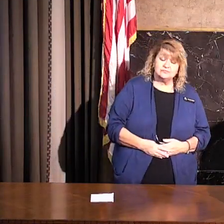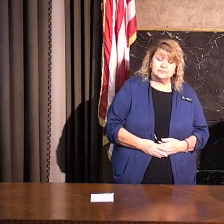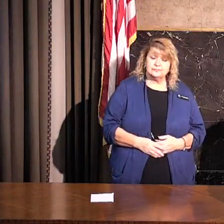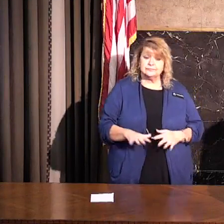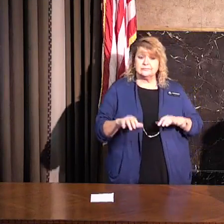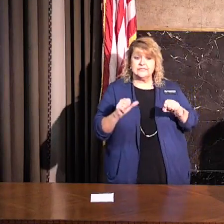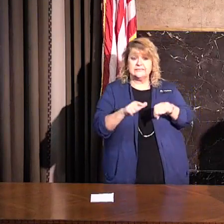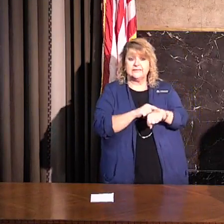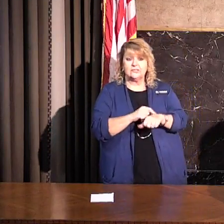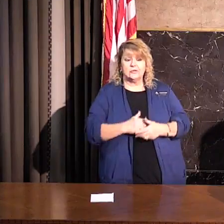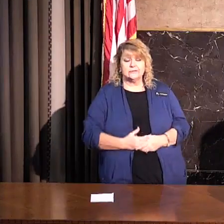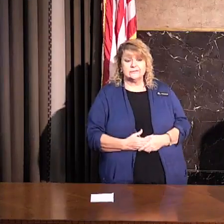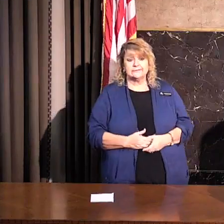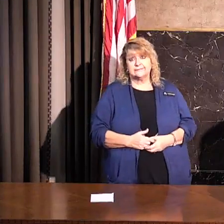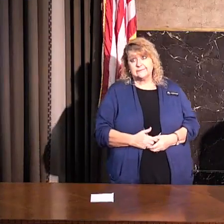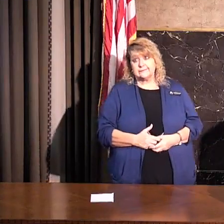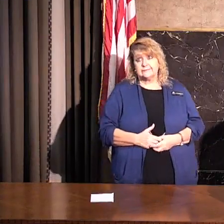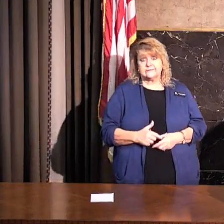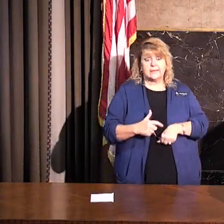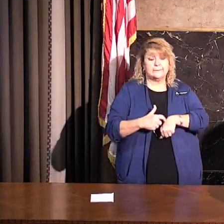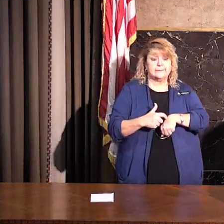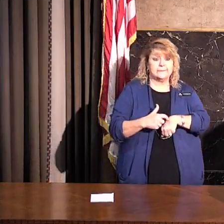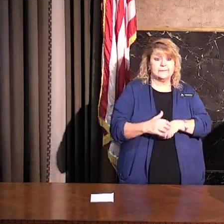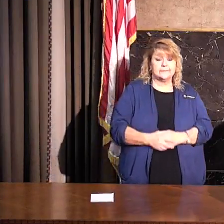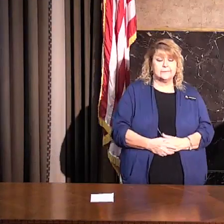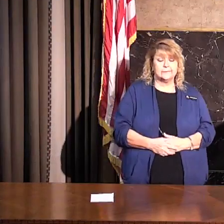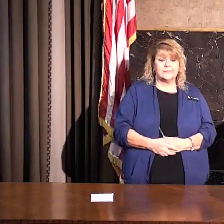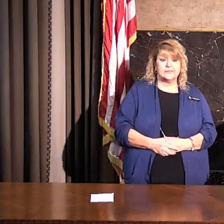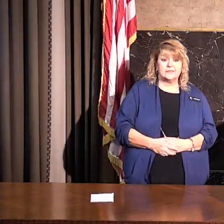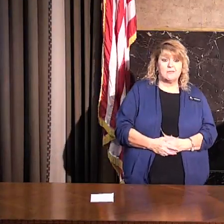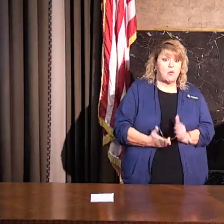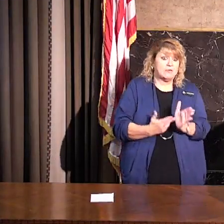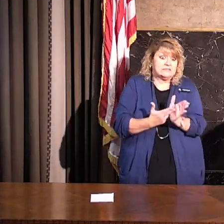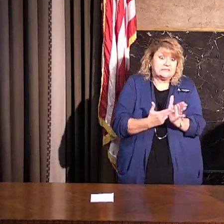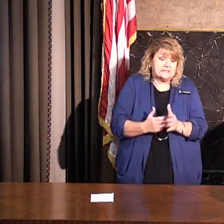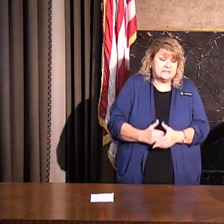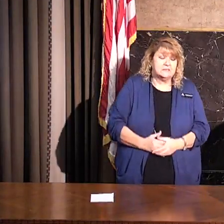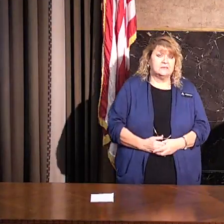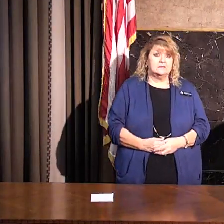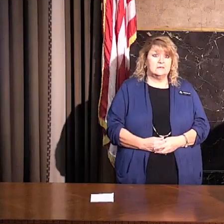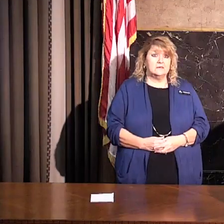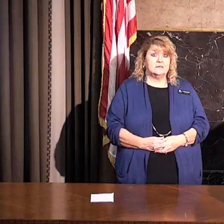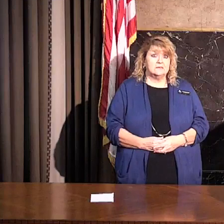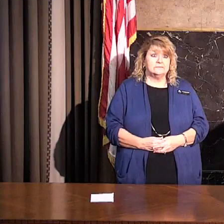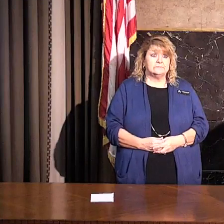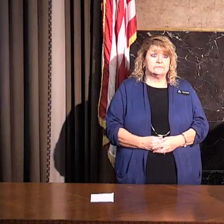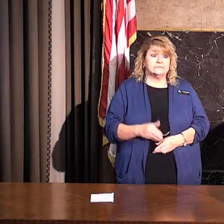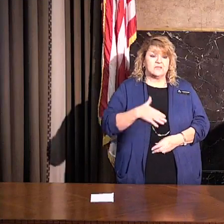take long and and uh you know,